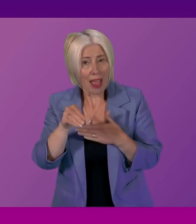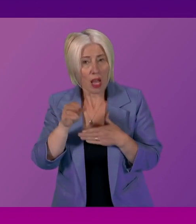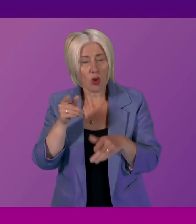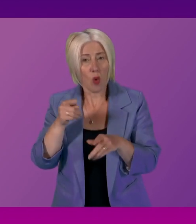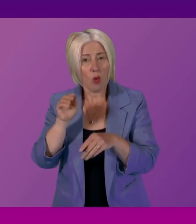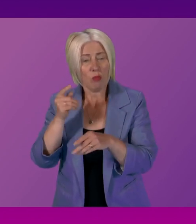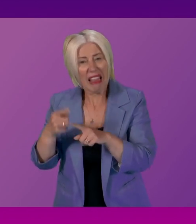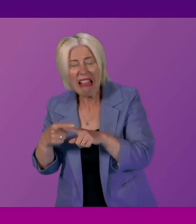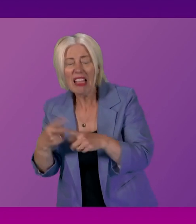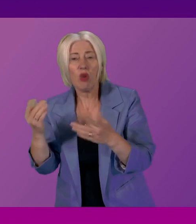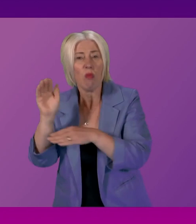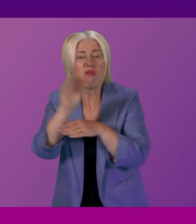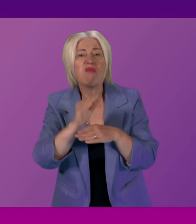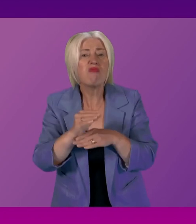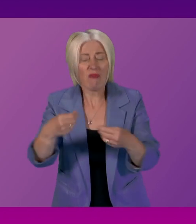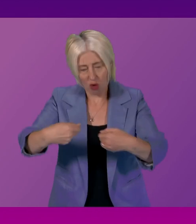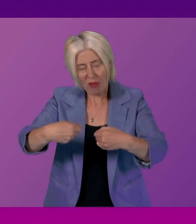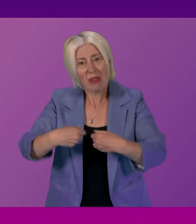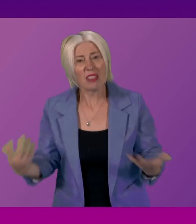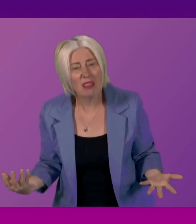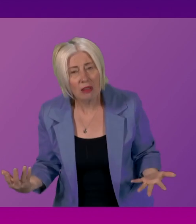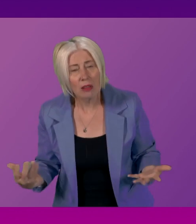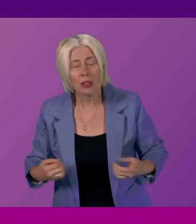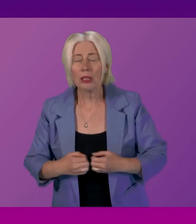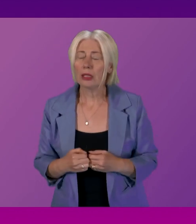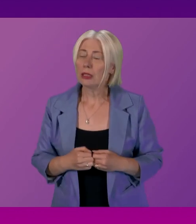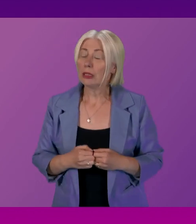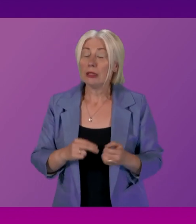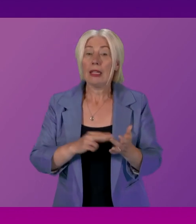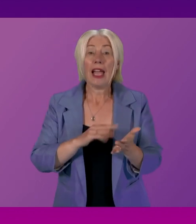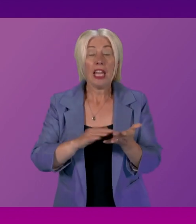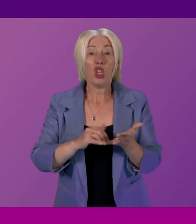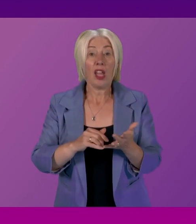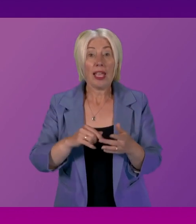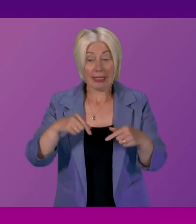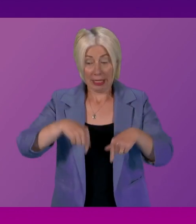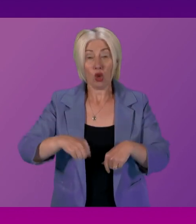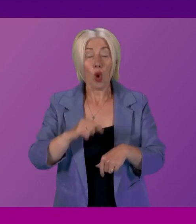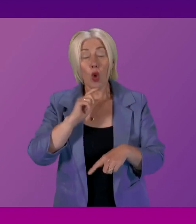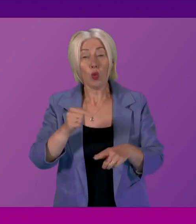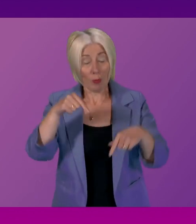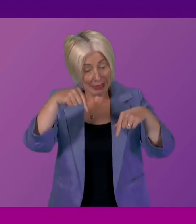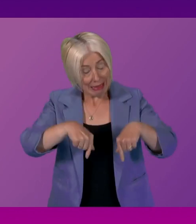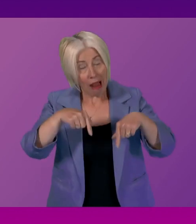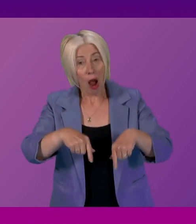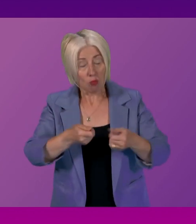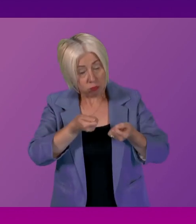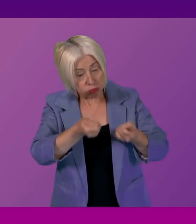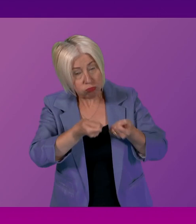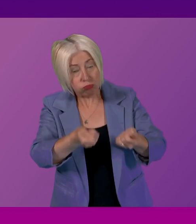treatment? The NHS in Scotland will be there to assist and treat where it possibly can.